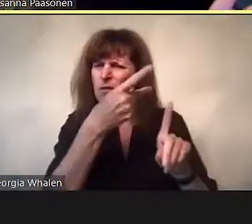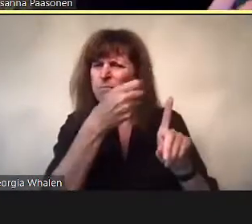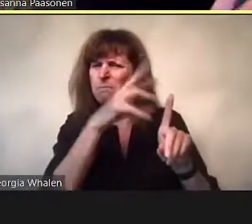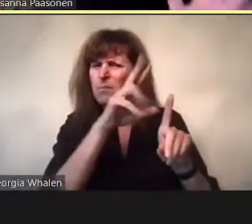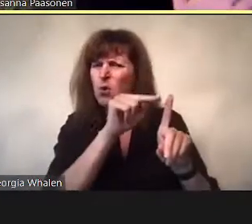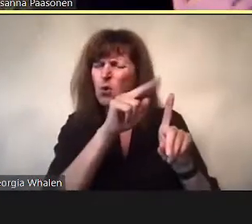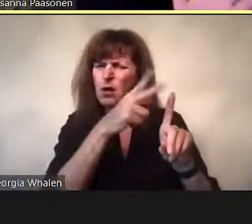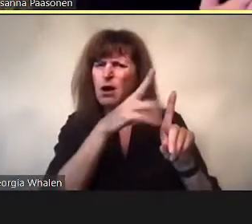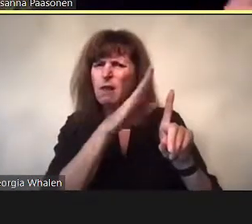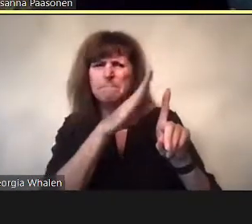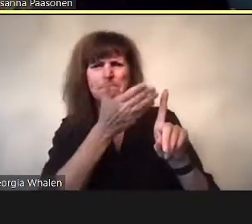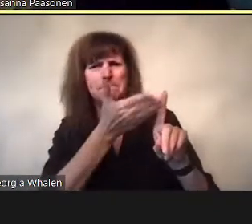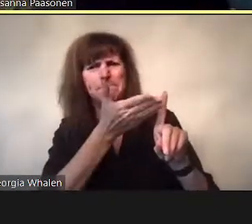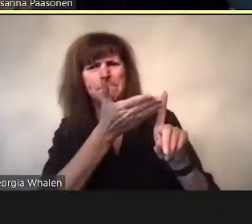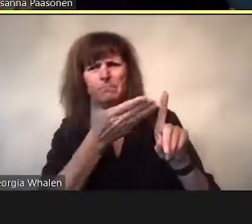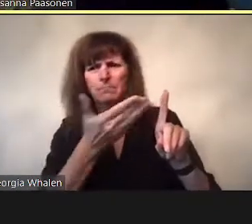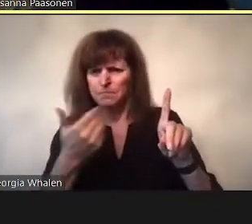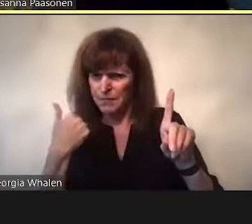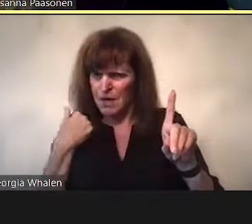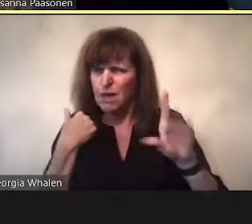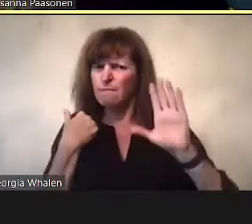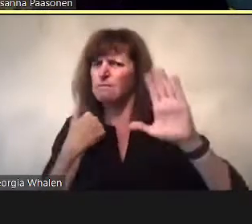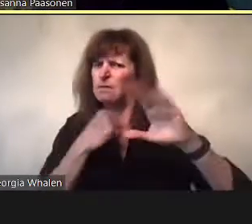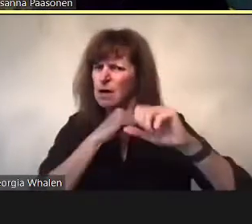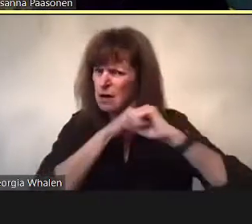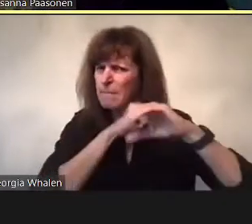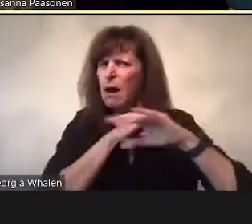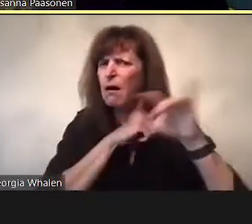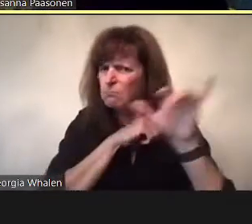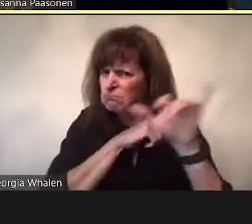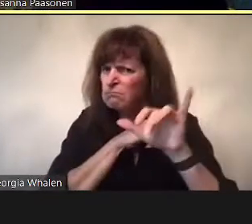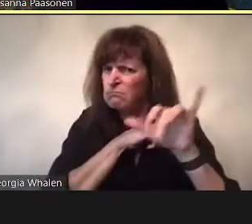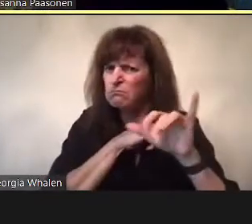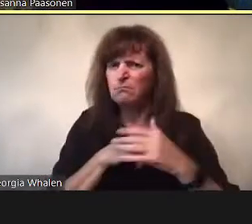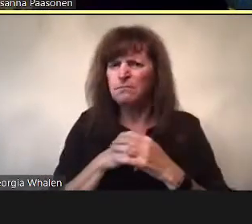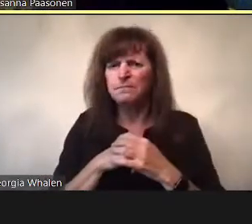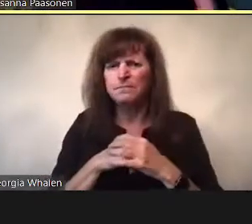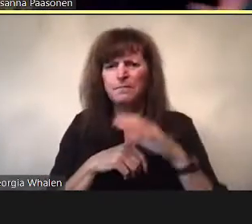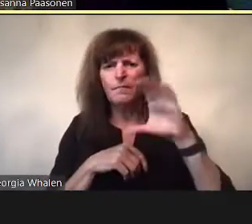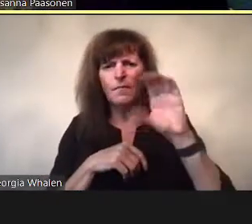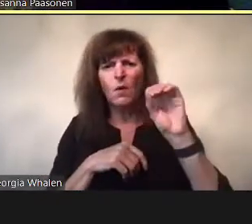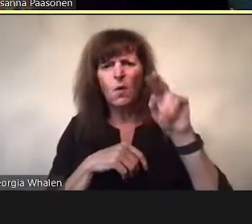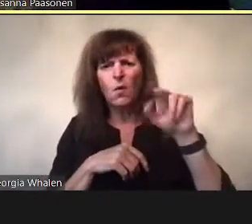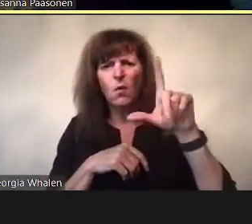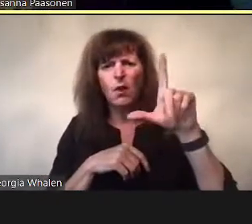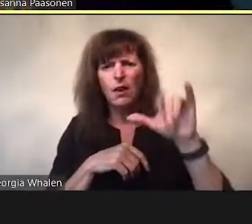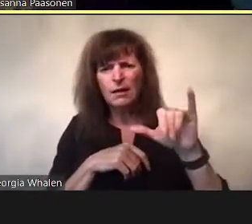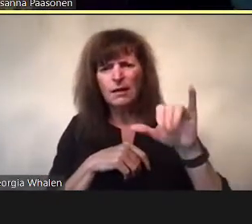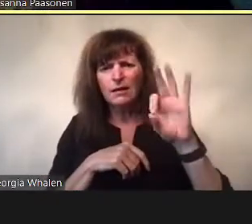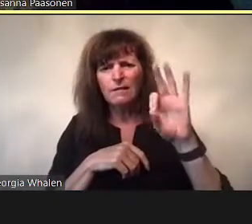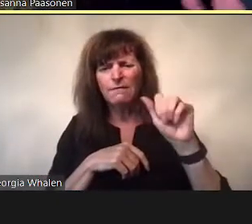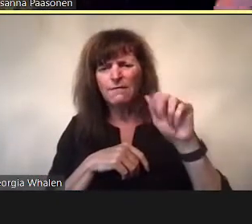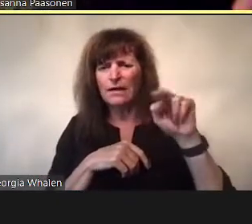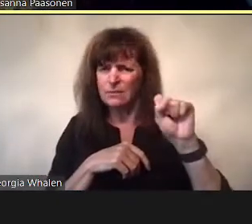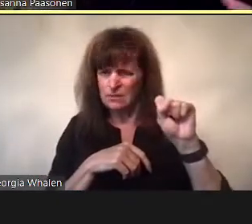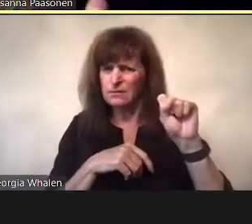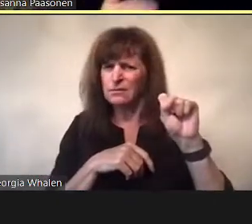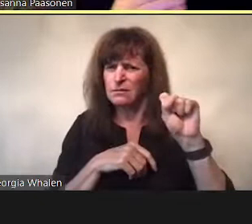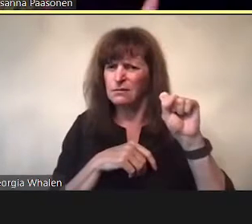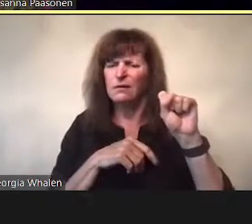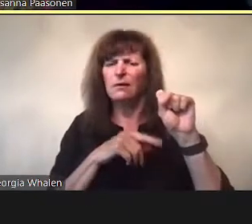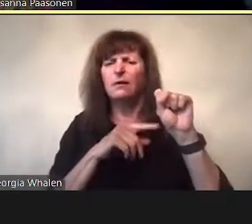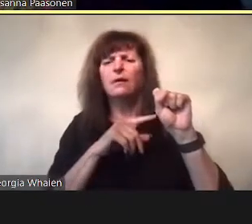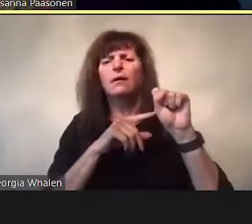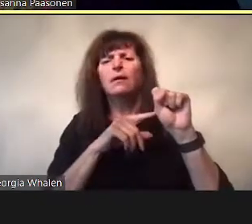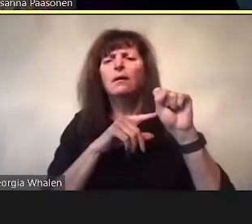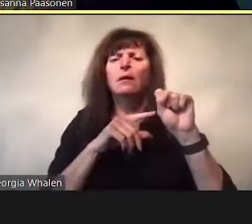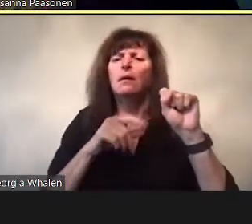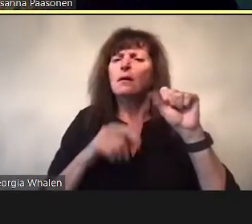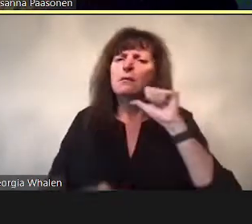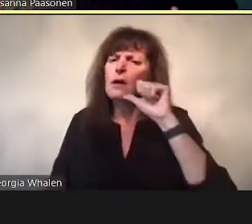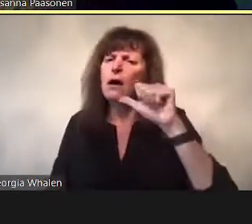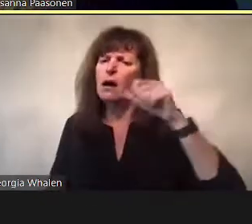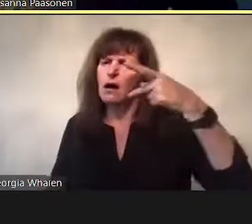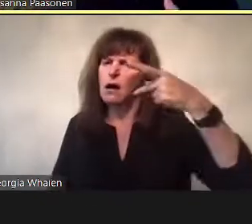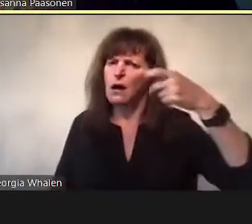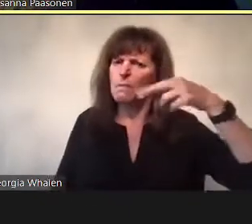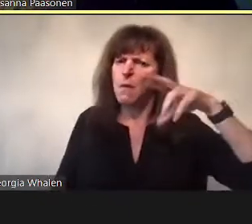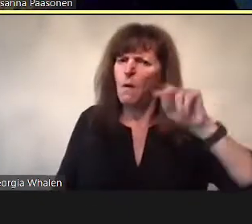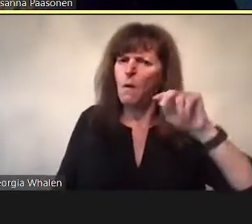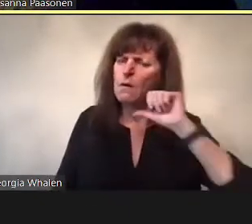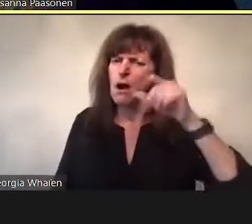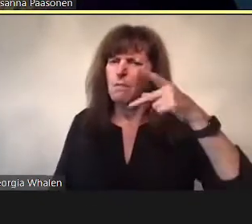With high interest in sexual content, and the constant aims